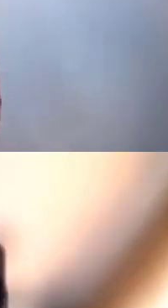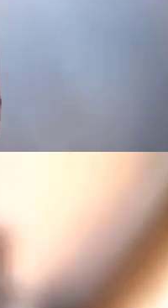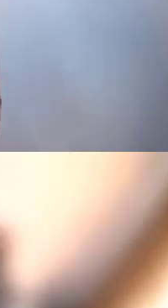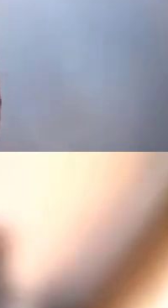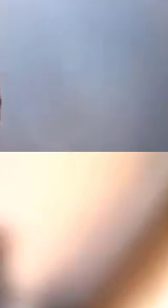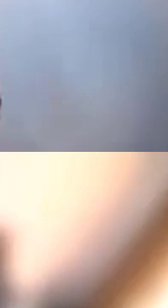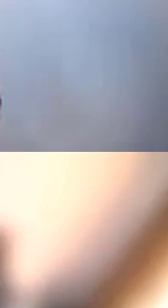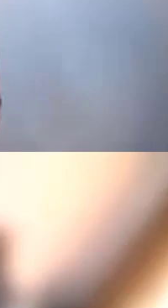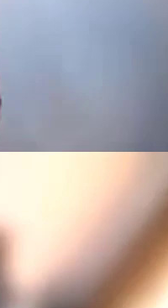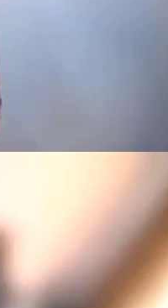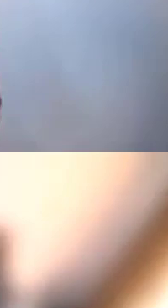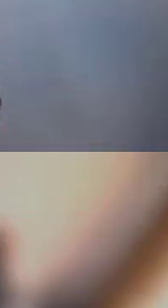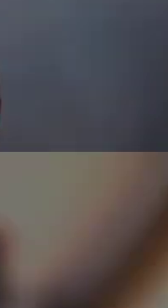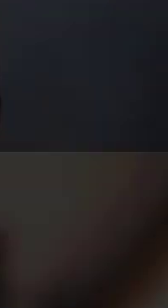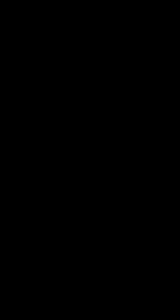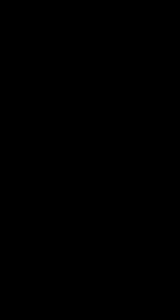Nonye Harvey: Thank you all. JP Kim: Good bye.